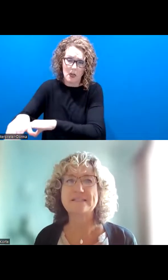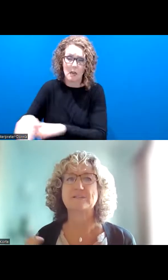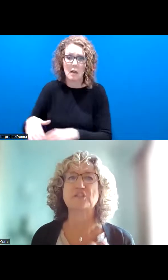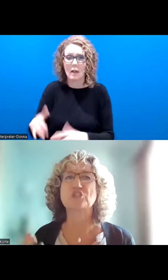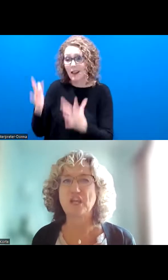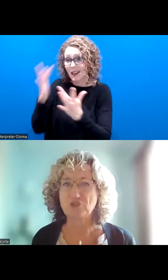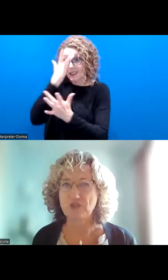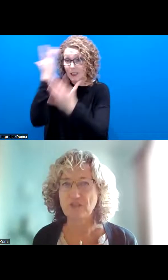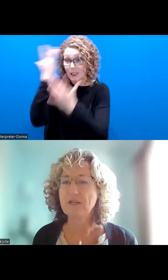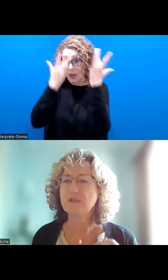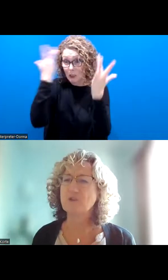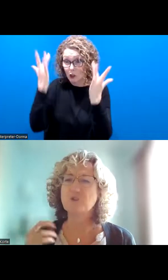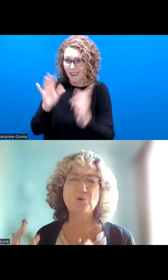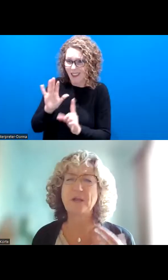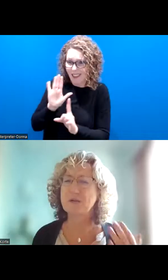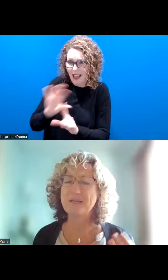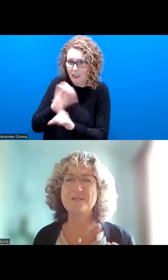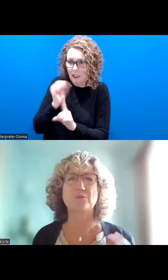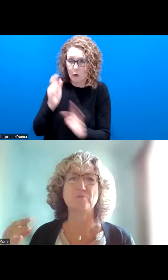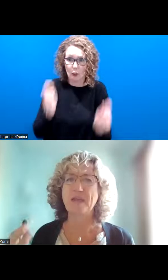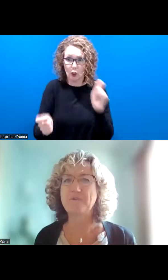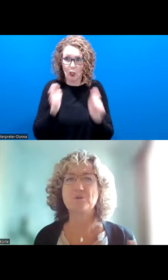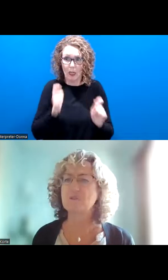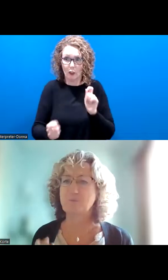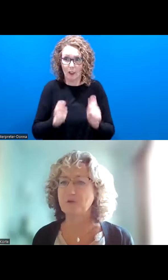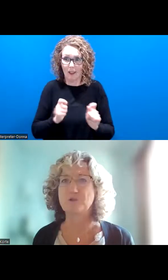few notable exceptions. Federal employees are not